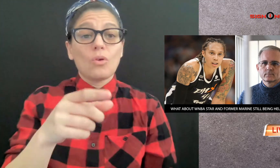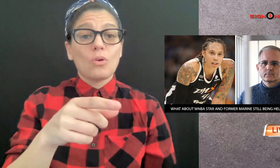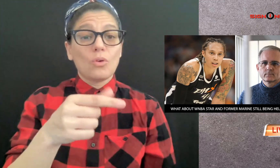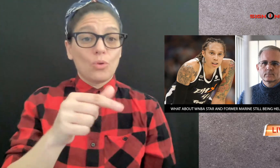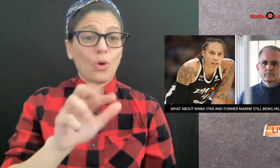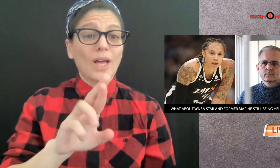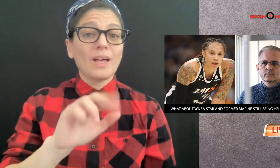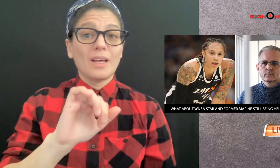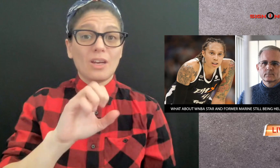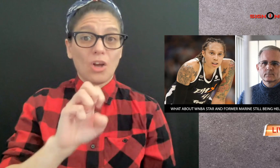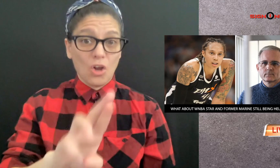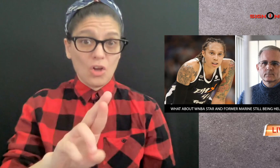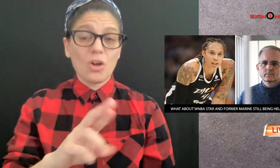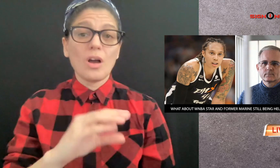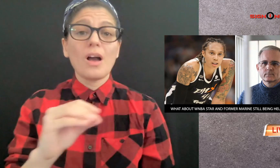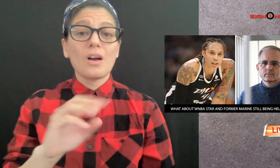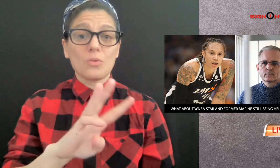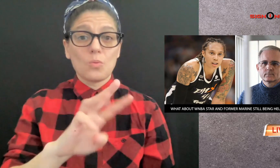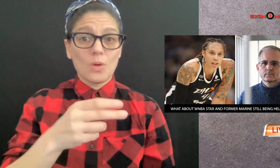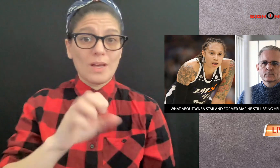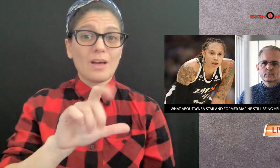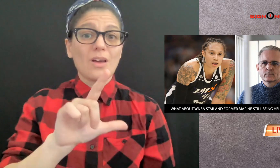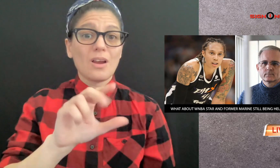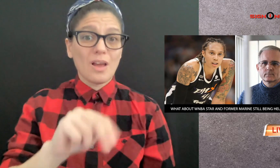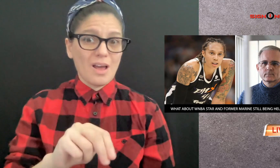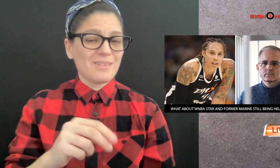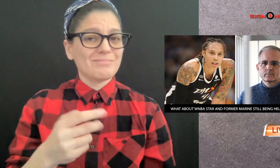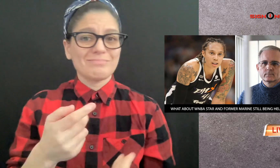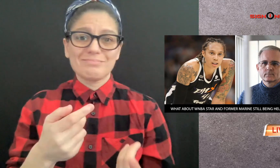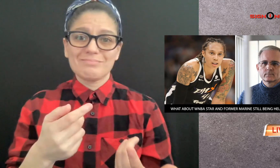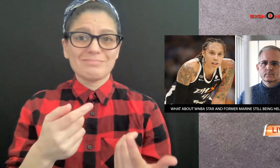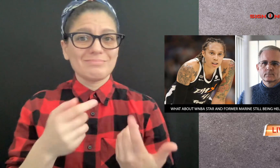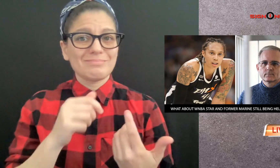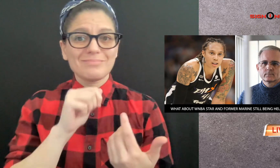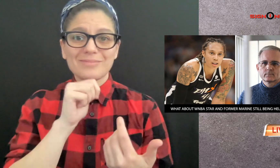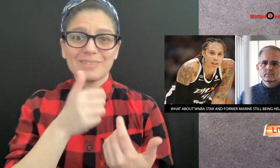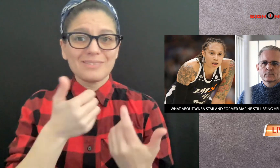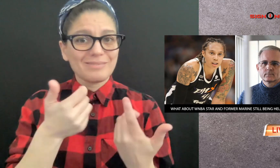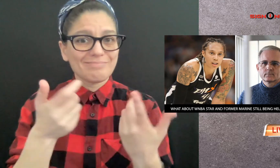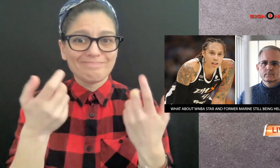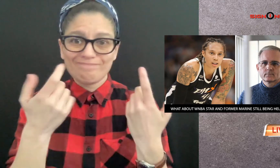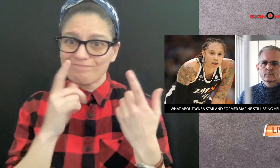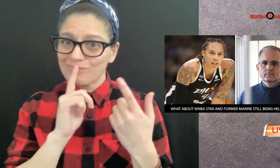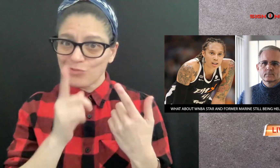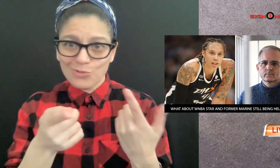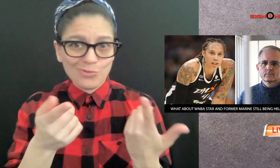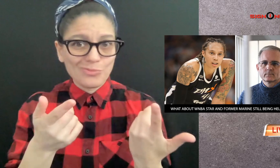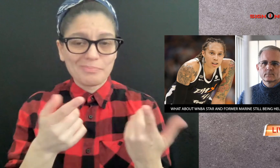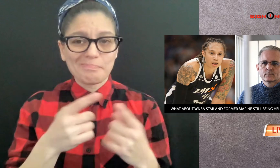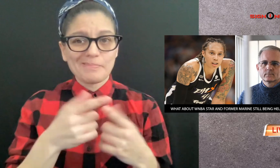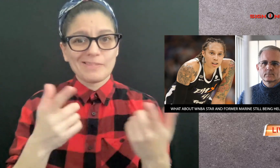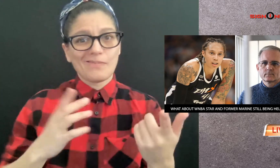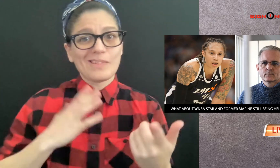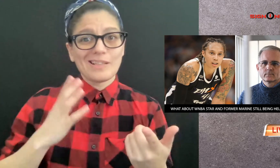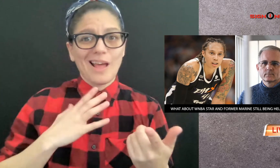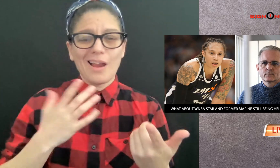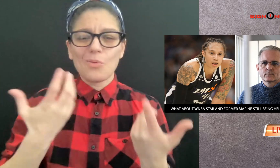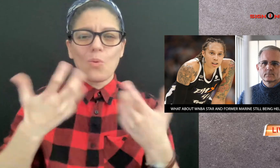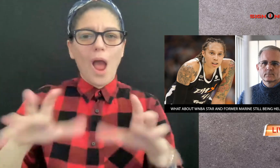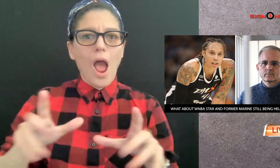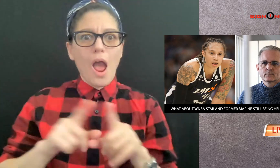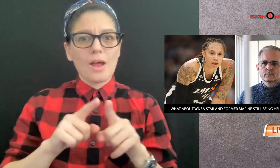but a former US ambassador says a prisoner swap for Griner and Whelan is not certain